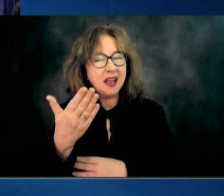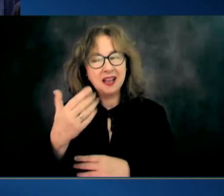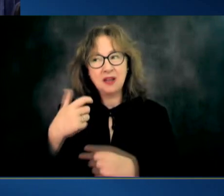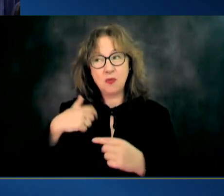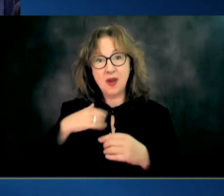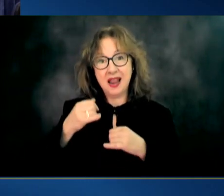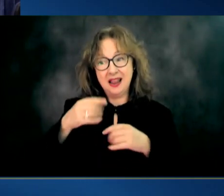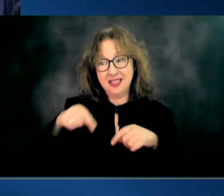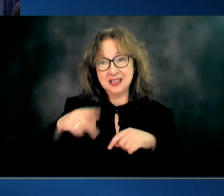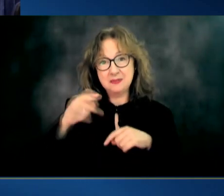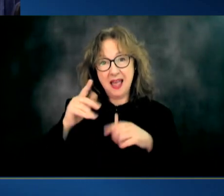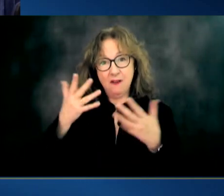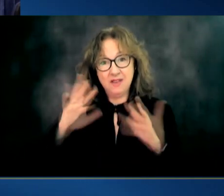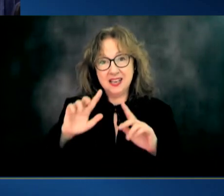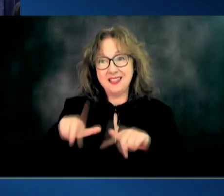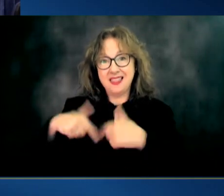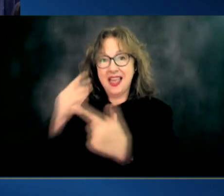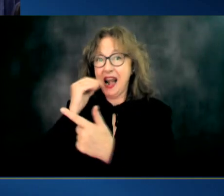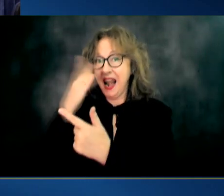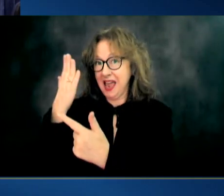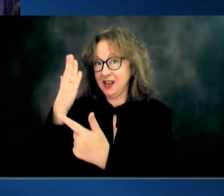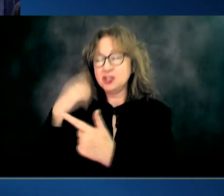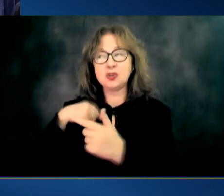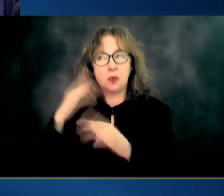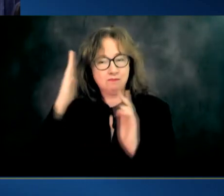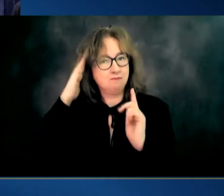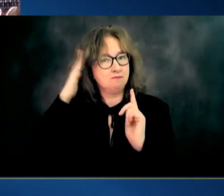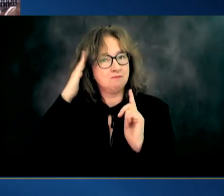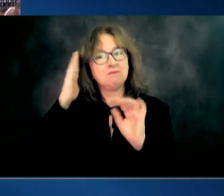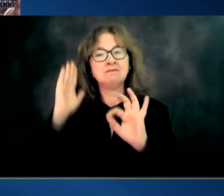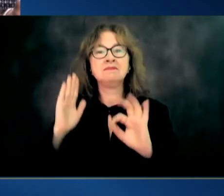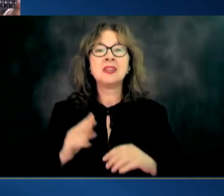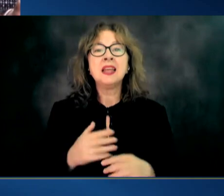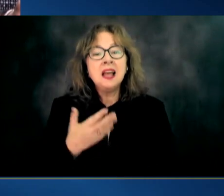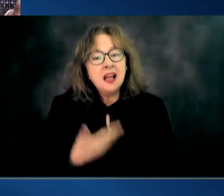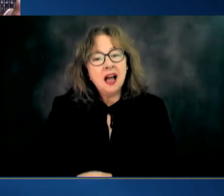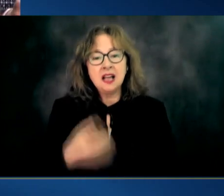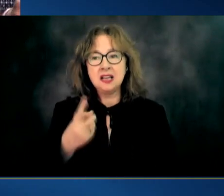that lightly. Thank you for joining today's summit. My name is Dr. Aditi Malik. I'm the